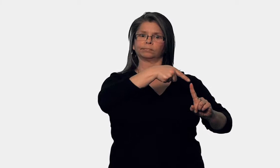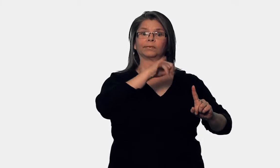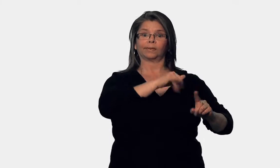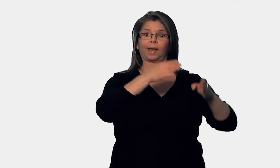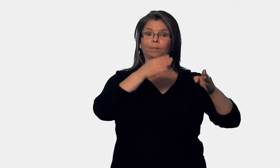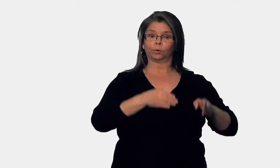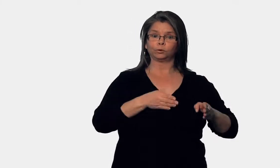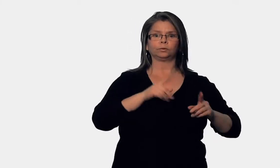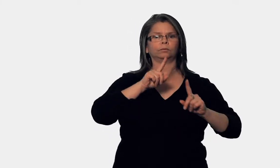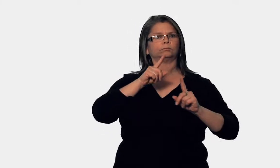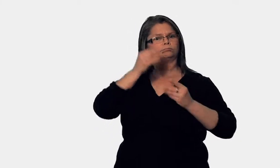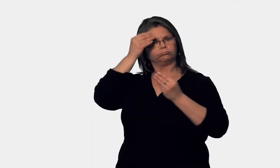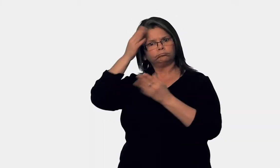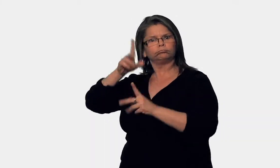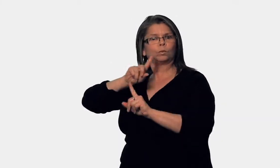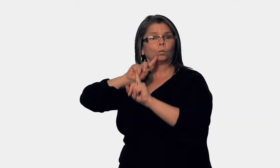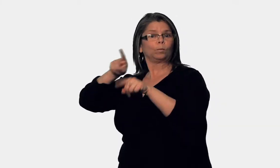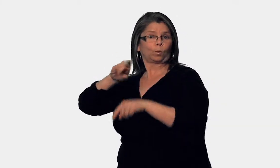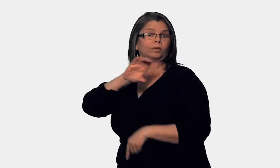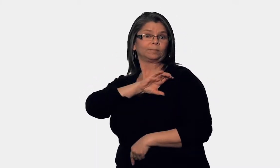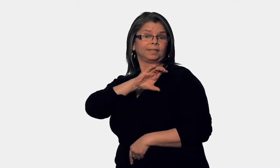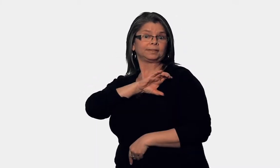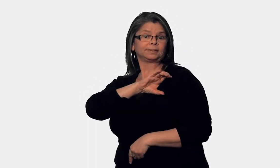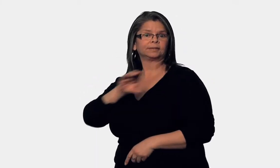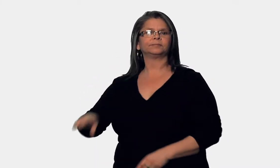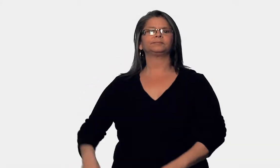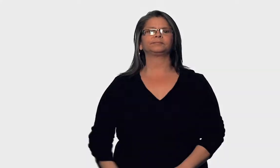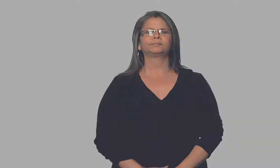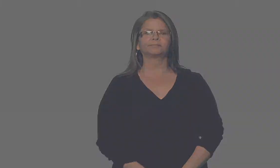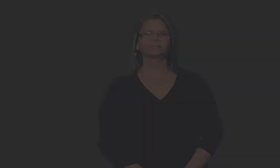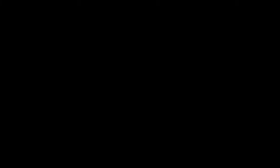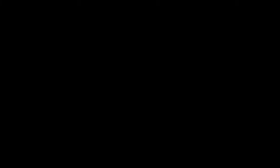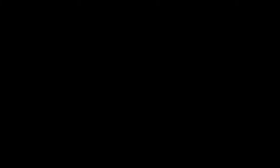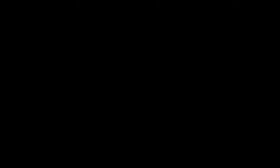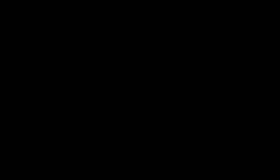and who makes a formal statement to the police (often called "laying a complaint").